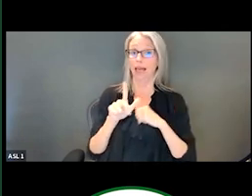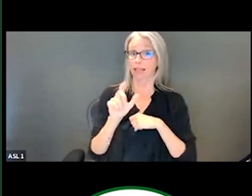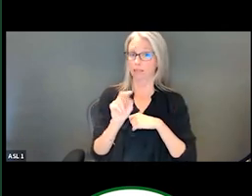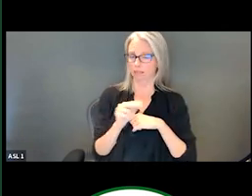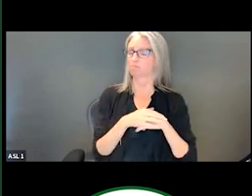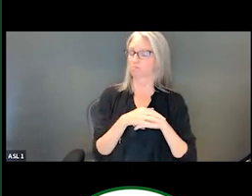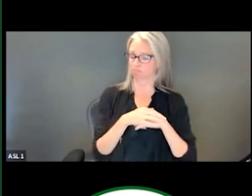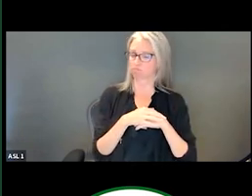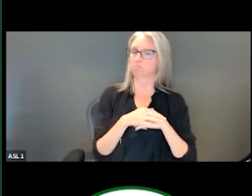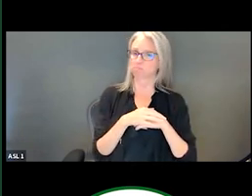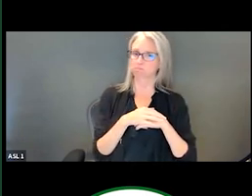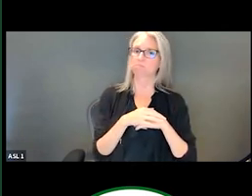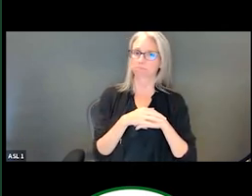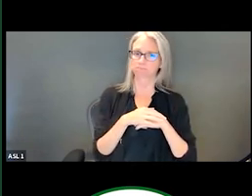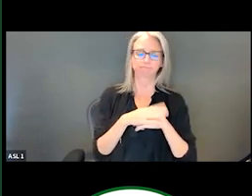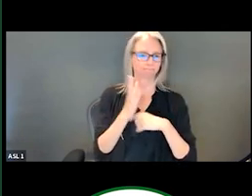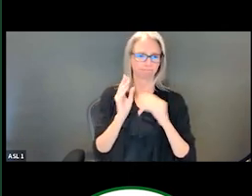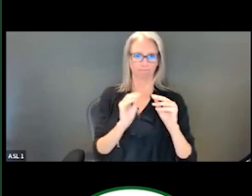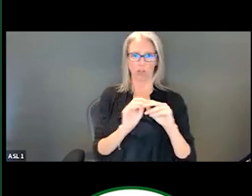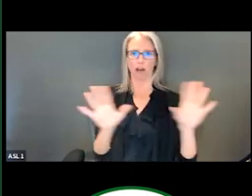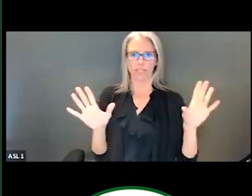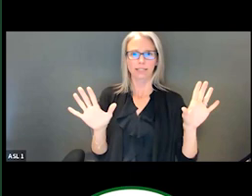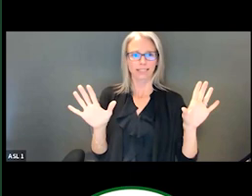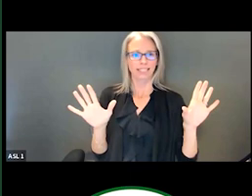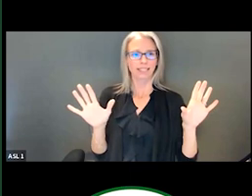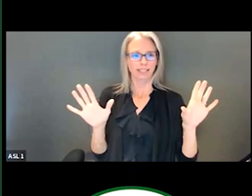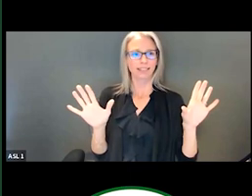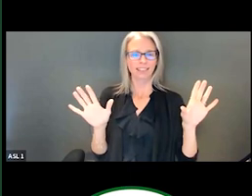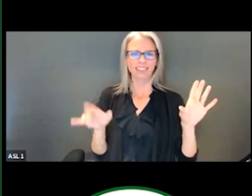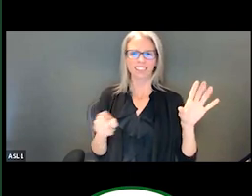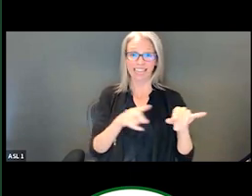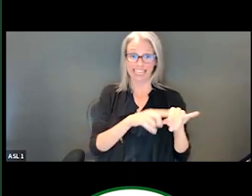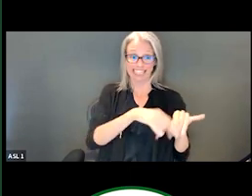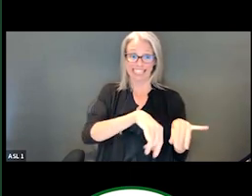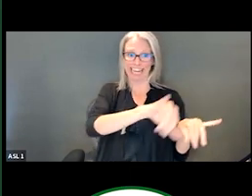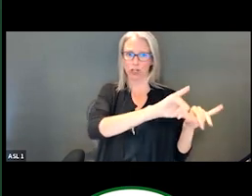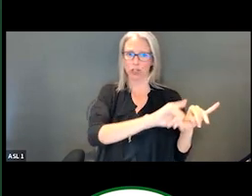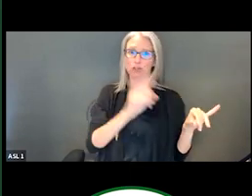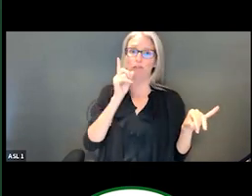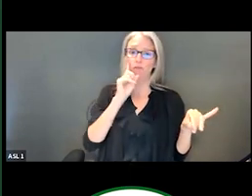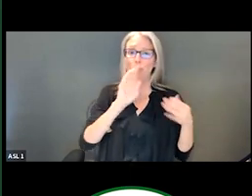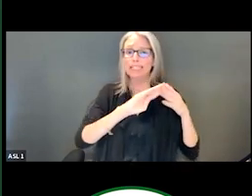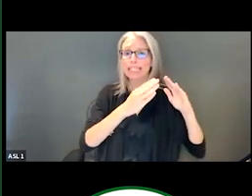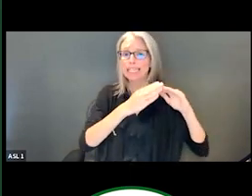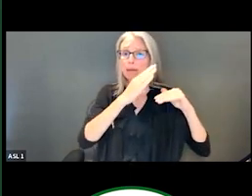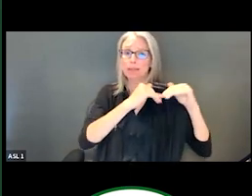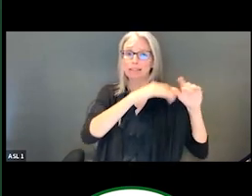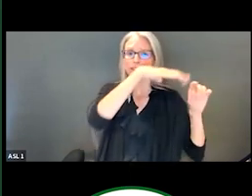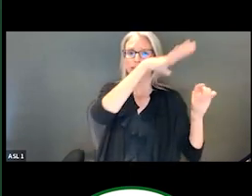Canada is working on in the draft that they have out now and why it's it's not always possible.